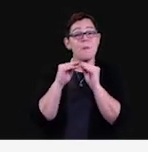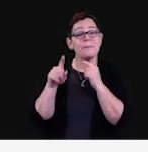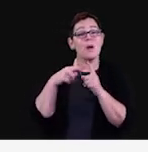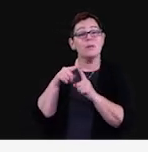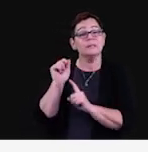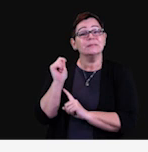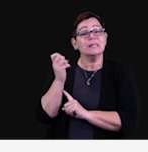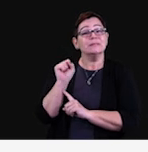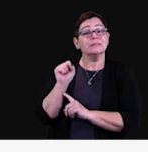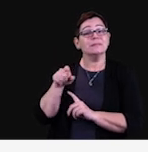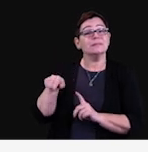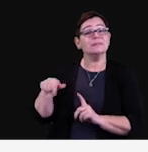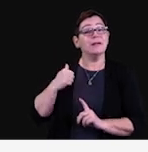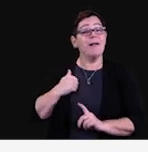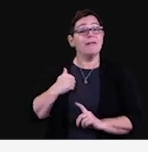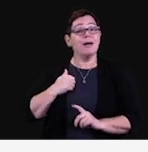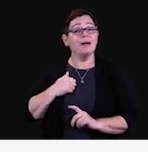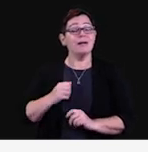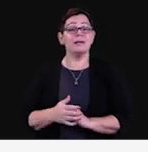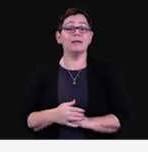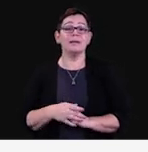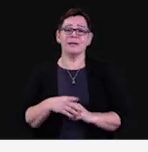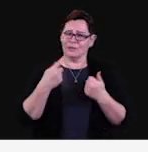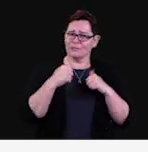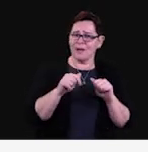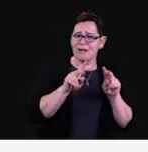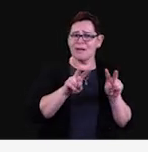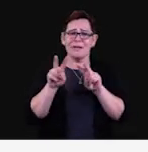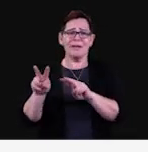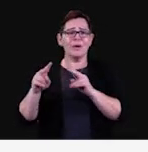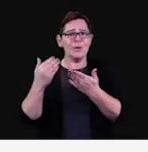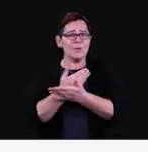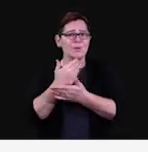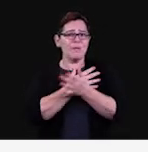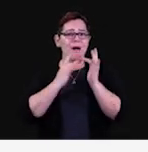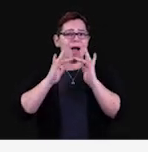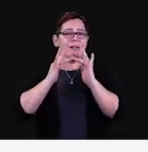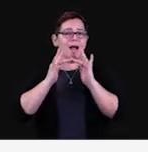Try out our new online interactive tool called Learn about your taxes.